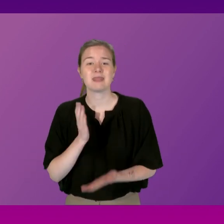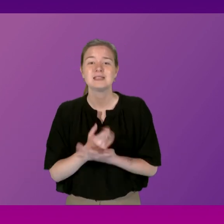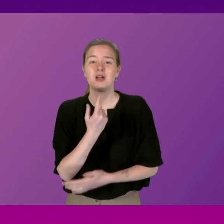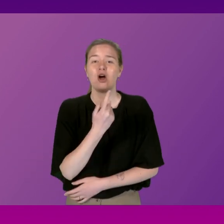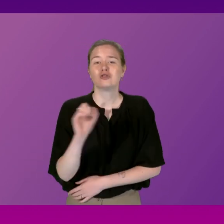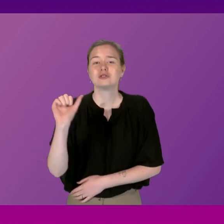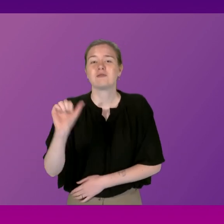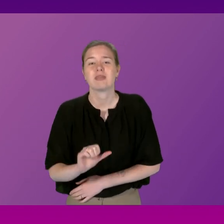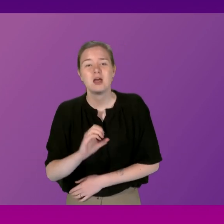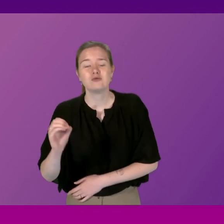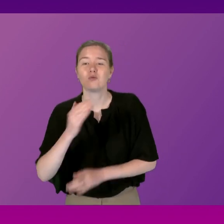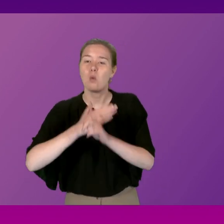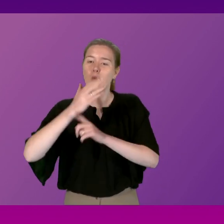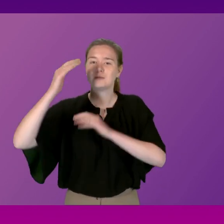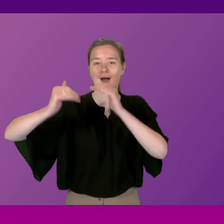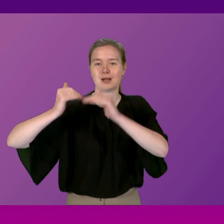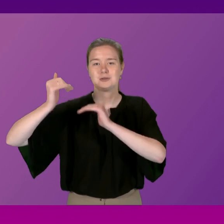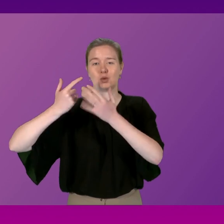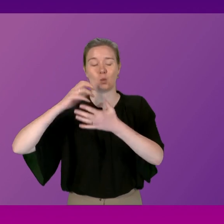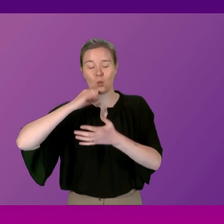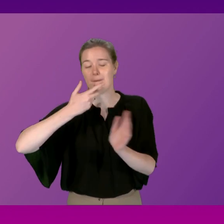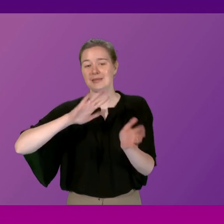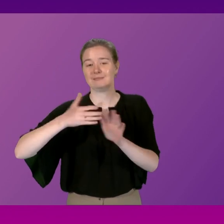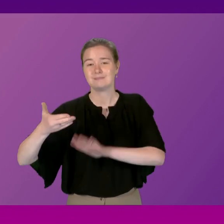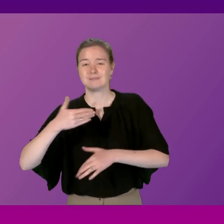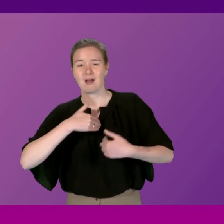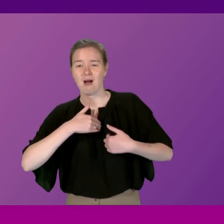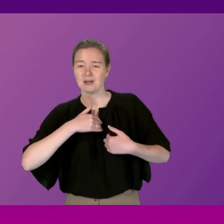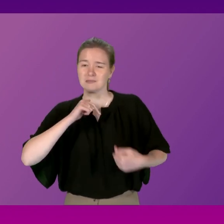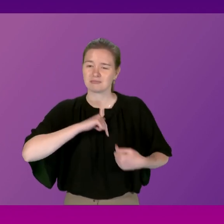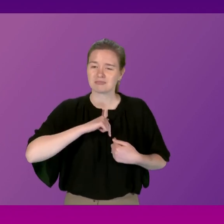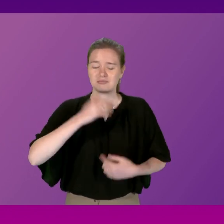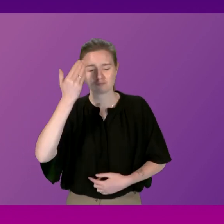of thousands of older adults who would have died of heart disease, stroke or cancer a